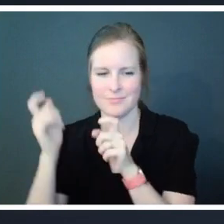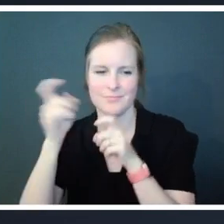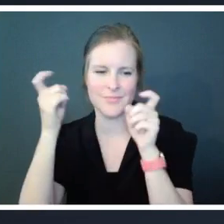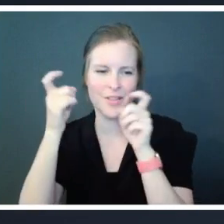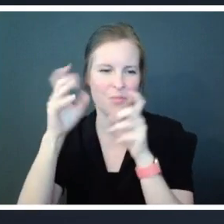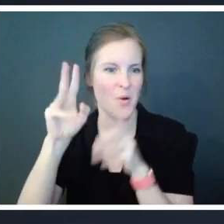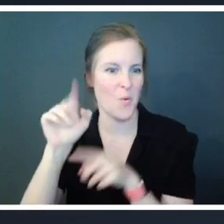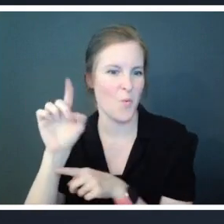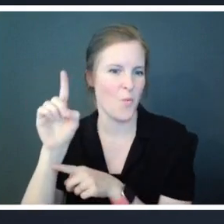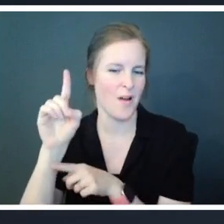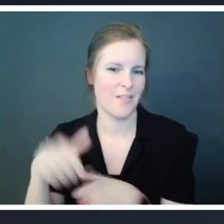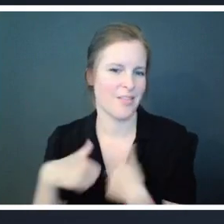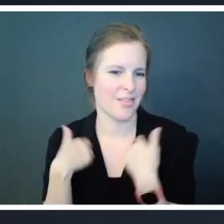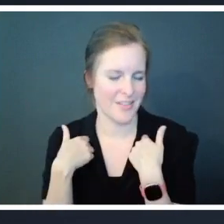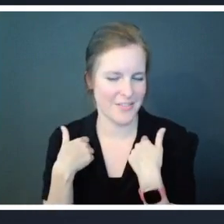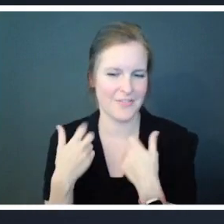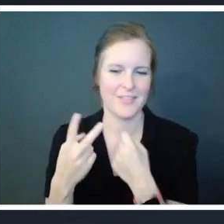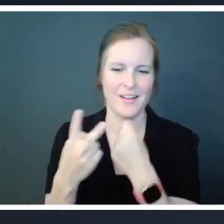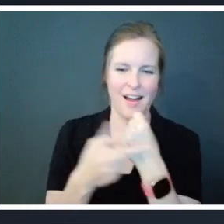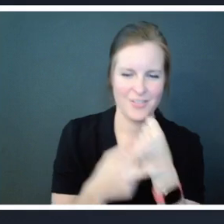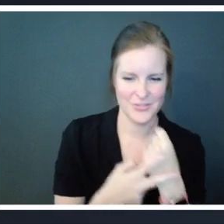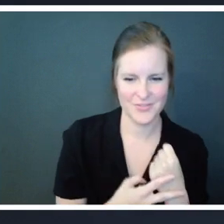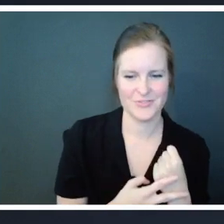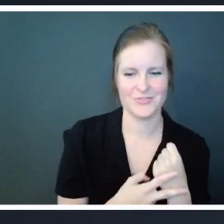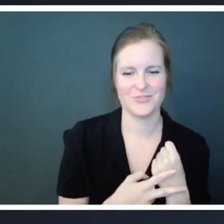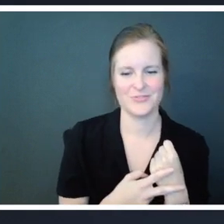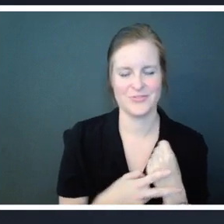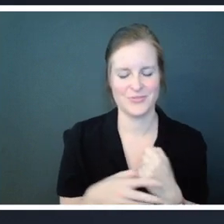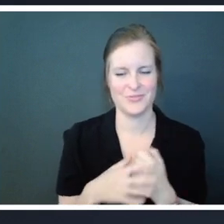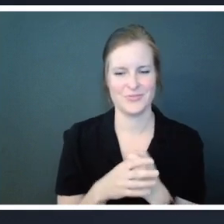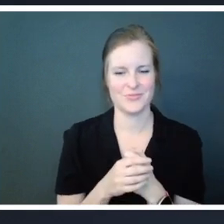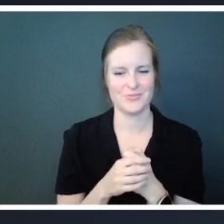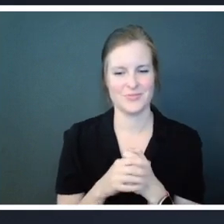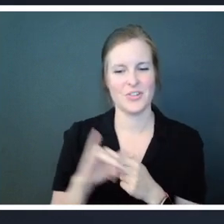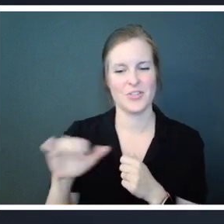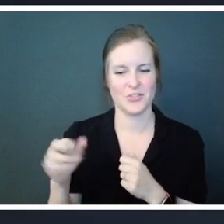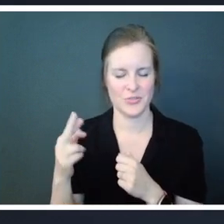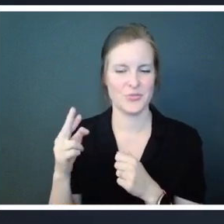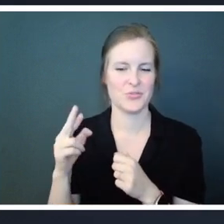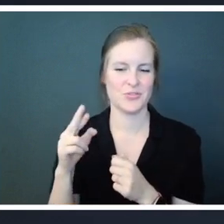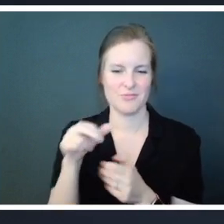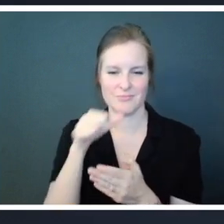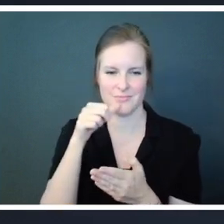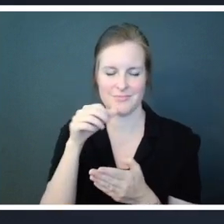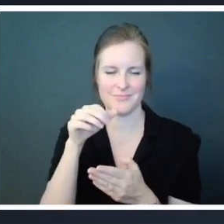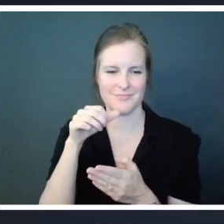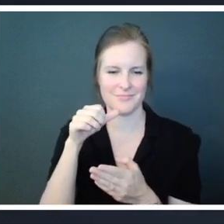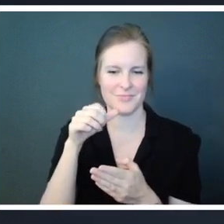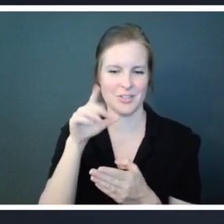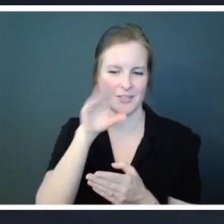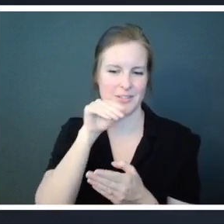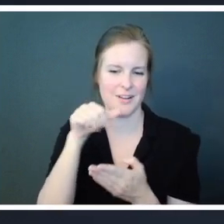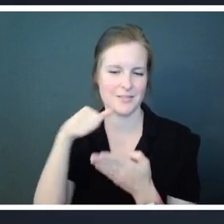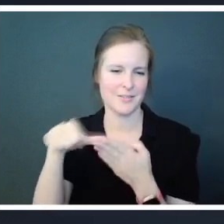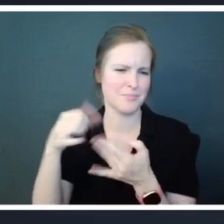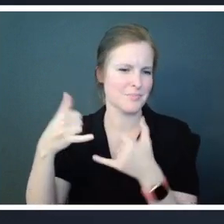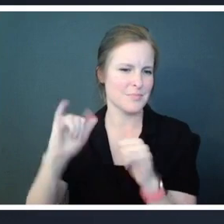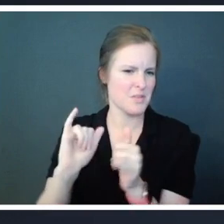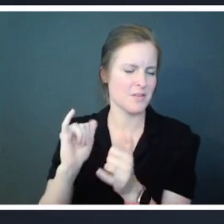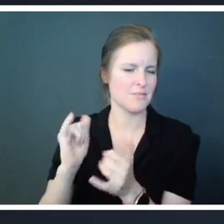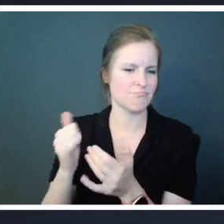conservation. So, the Junior Duck Stamp is still a revenue stamp. And so, the money that sold from